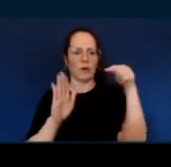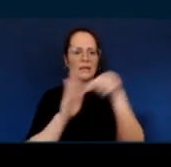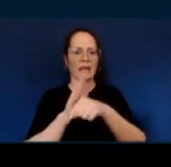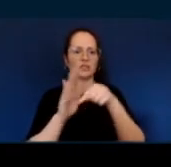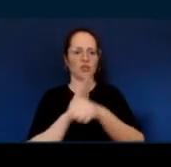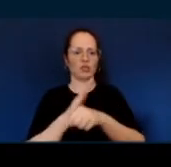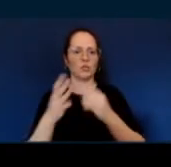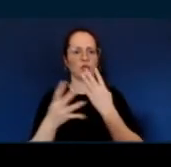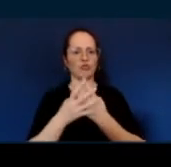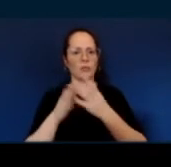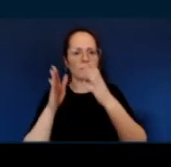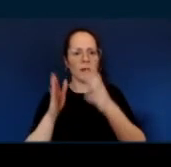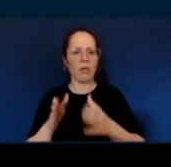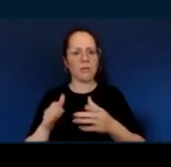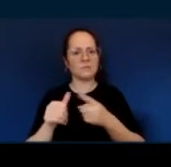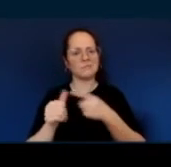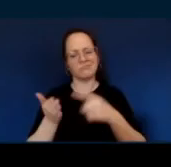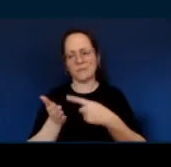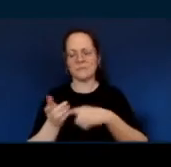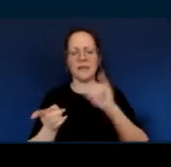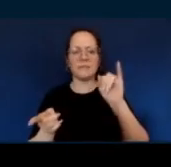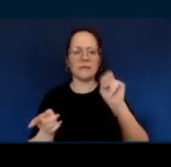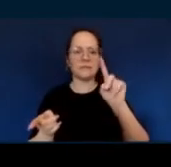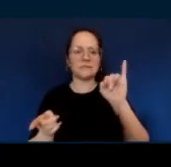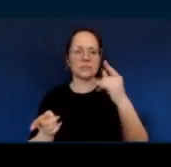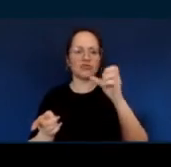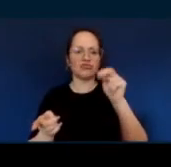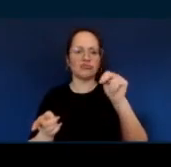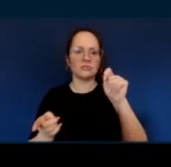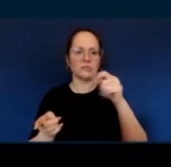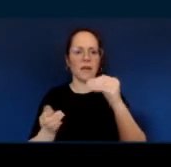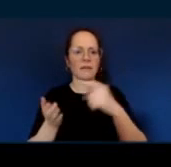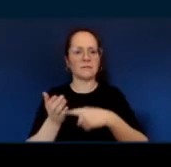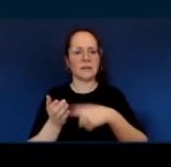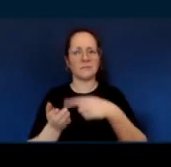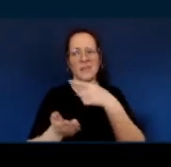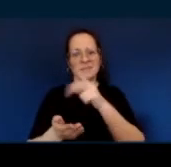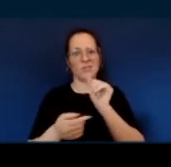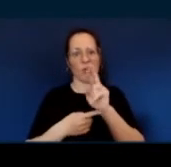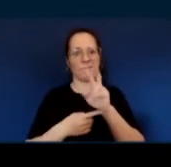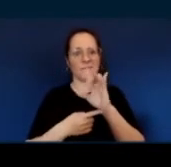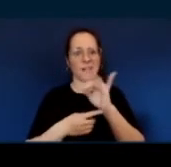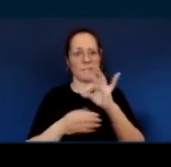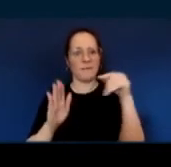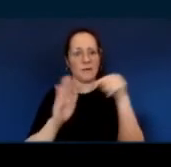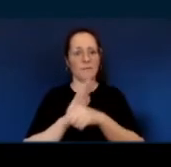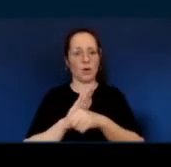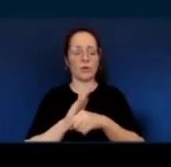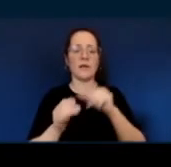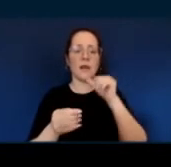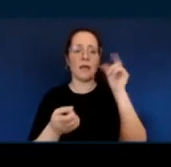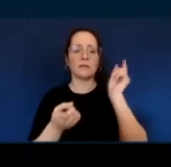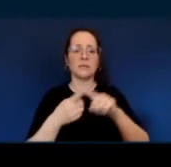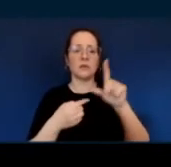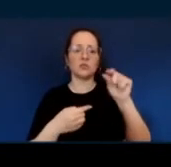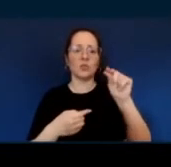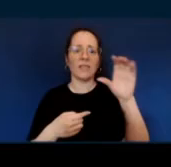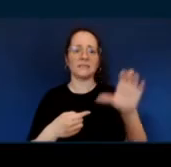BODIES, VICTIMS OF GRAVE ROBINGS AND VICTIMS OF MURDER. IT WAS NOT UNTIL THE 20th CENTURY THAT VOLUNTARY BODILY